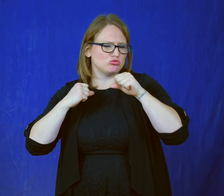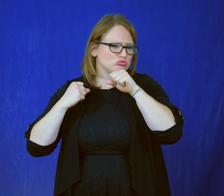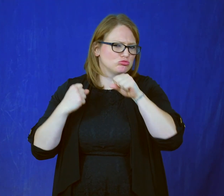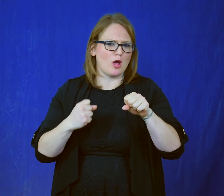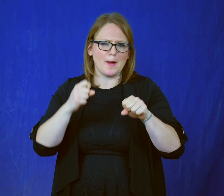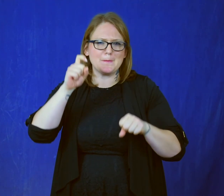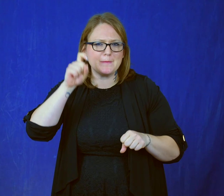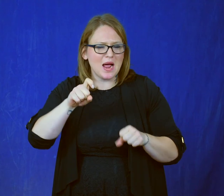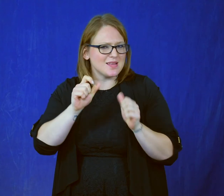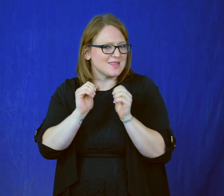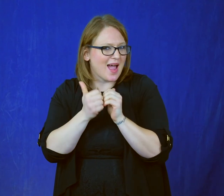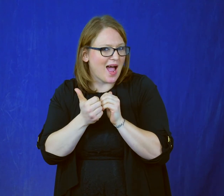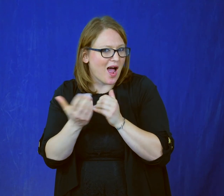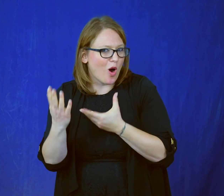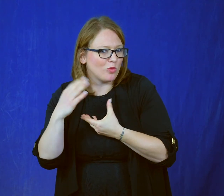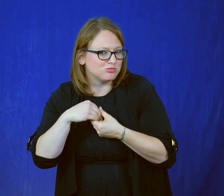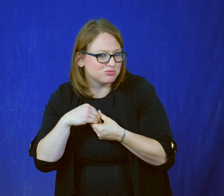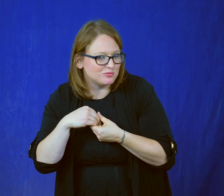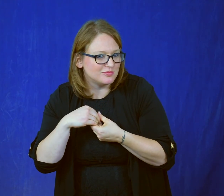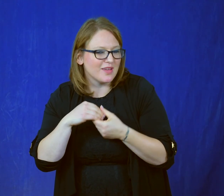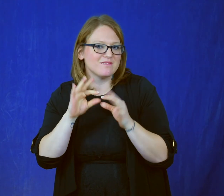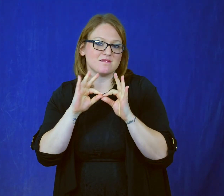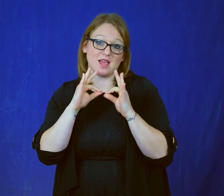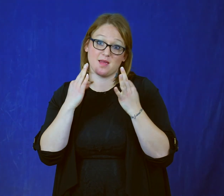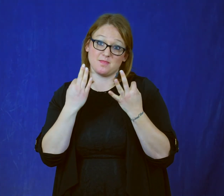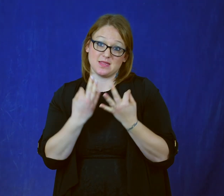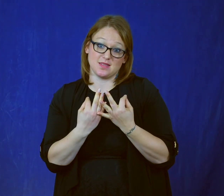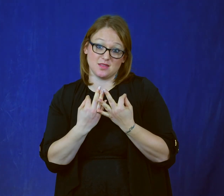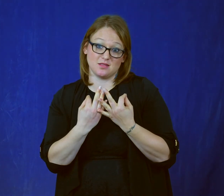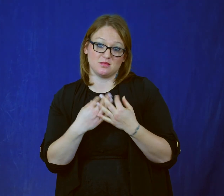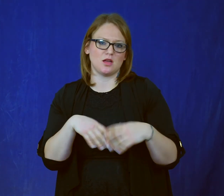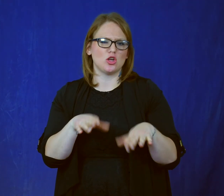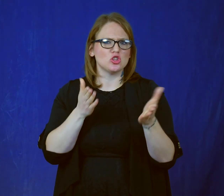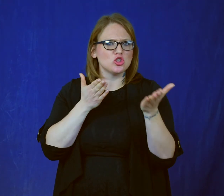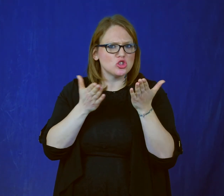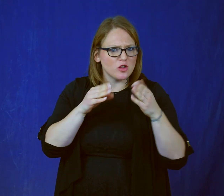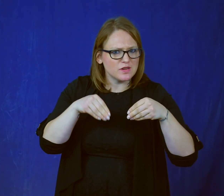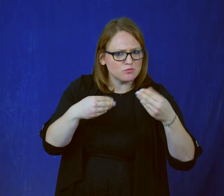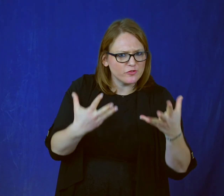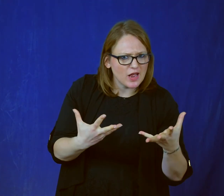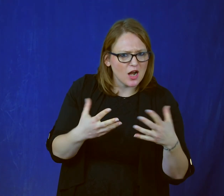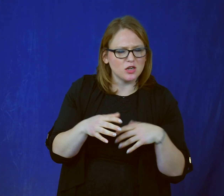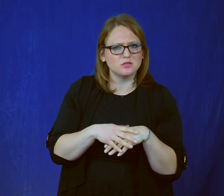Giving our children a good start to life involves families, service providers, state agencies, legislators, and